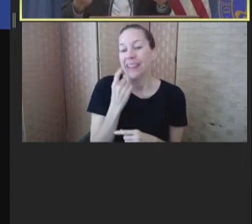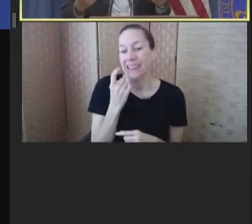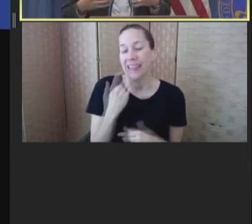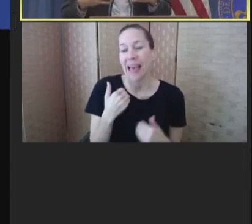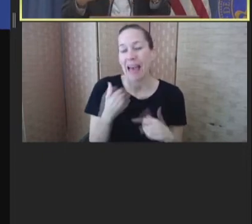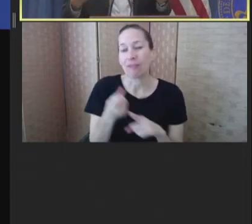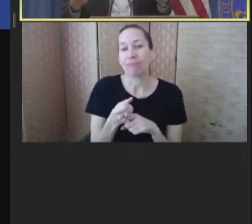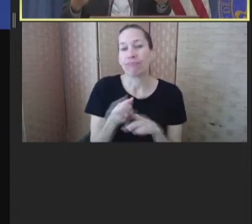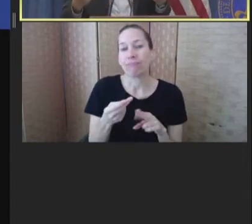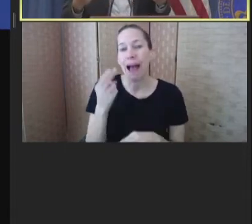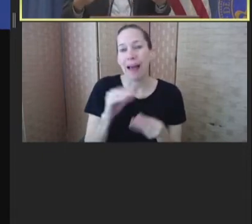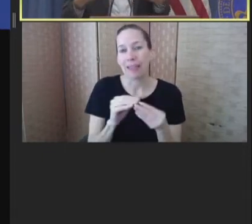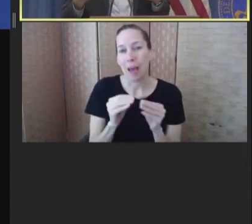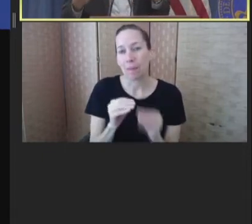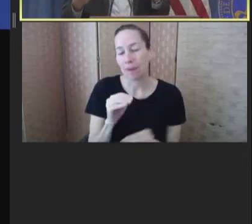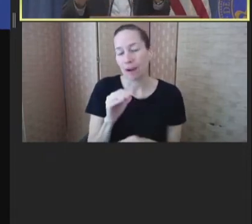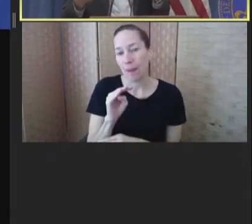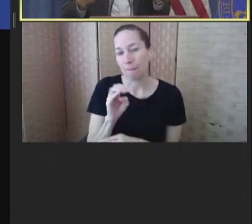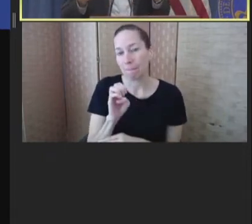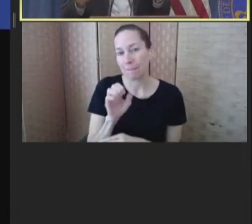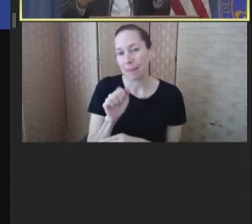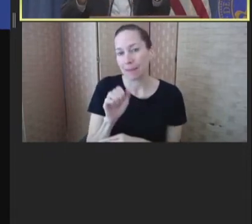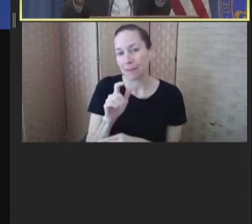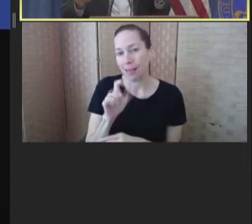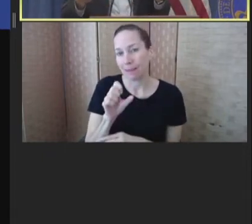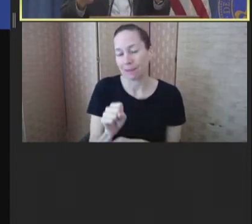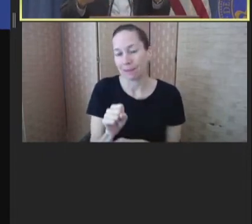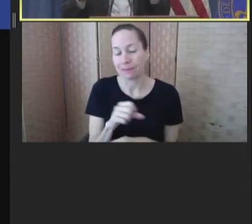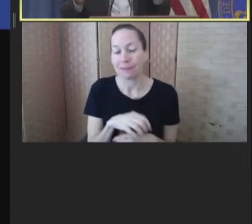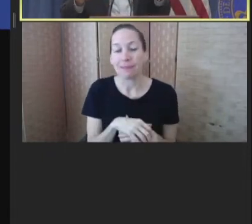media and in national dialogue as being sort of this, you know, the poster child for this,